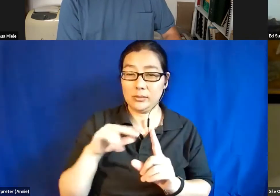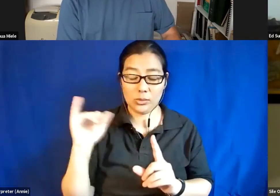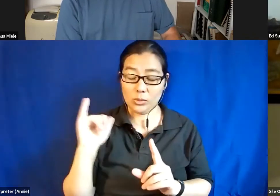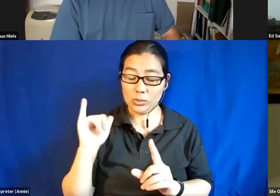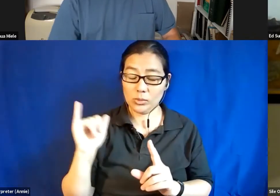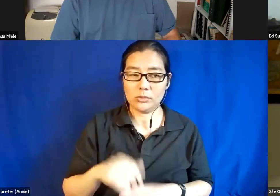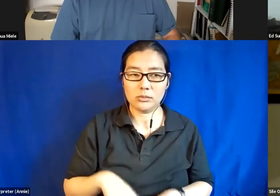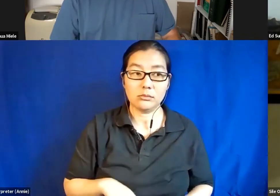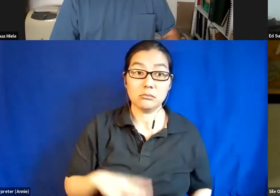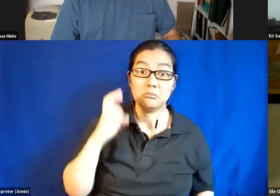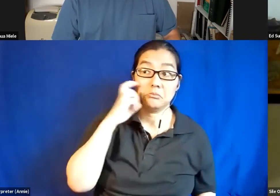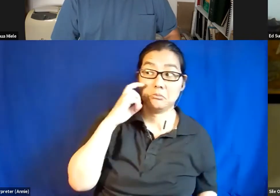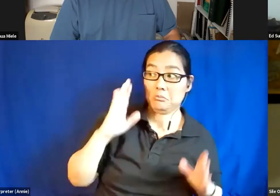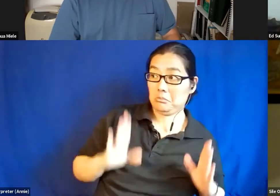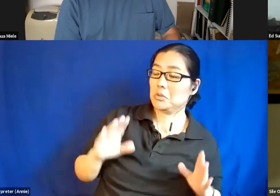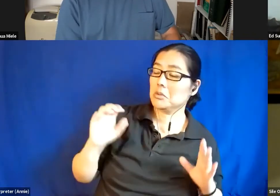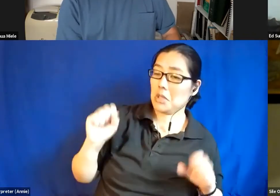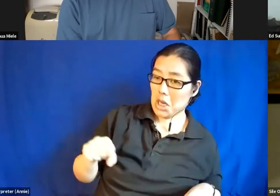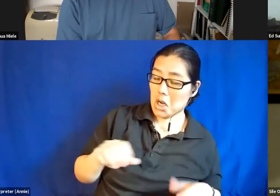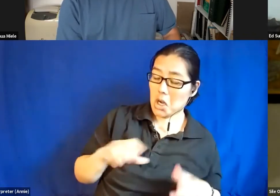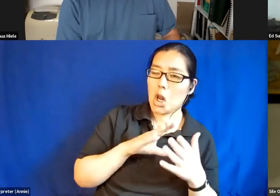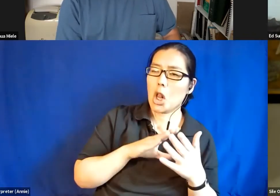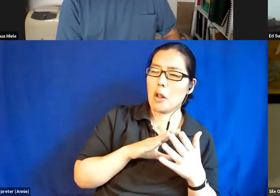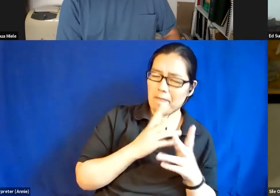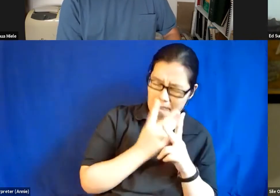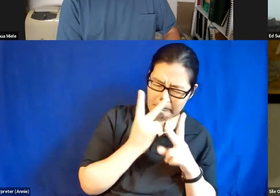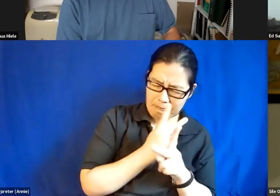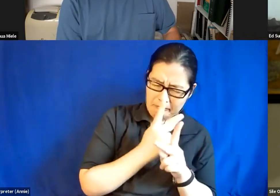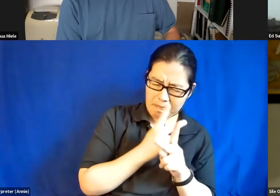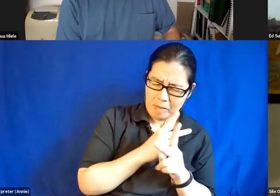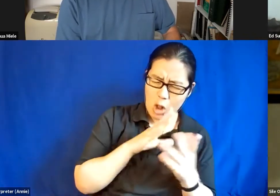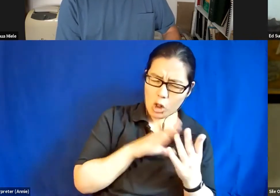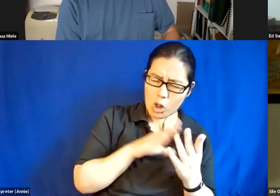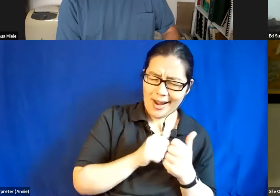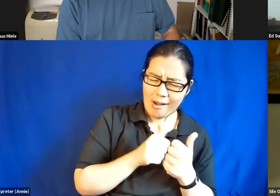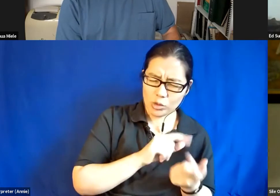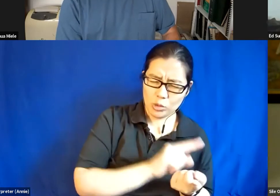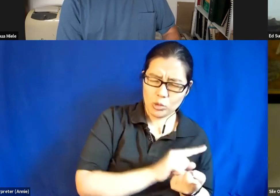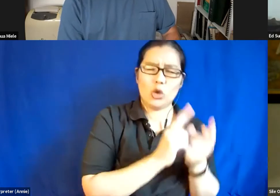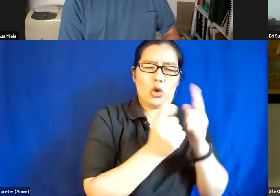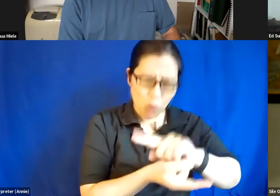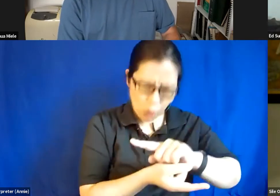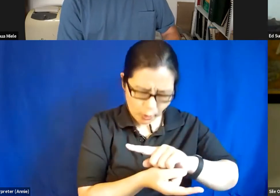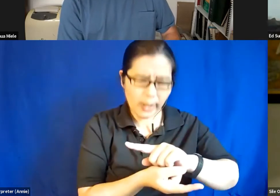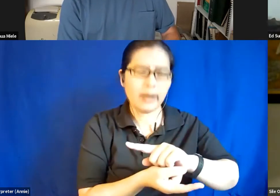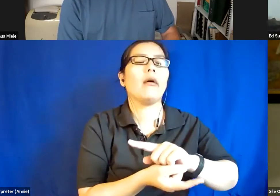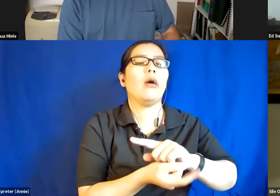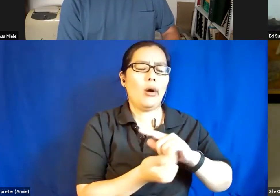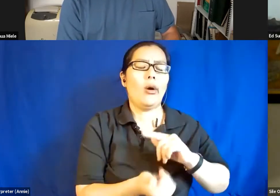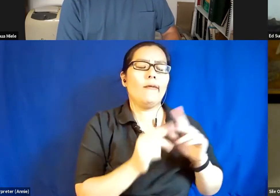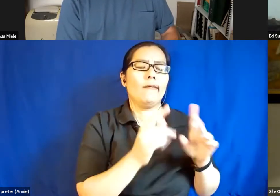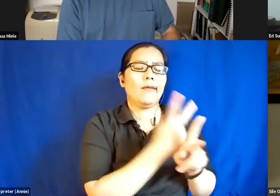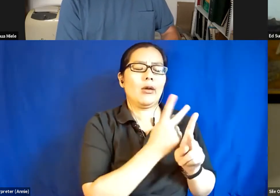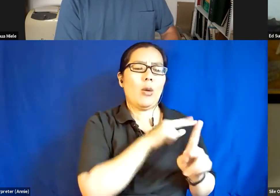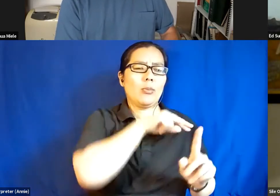person can learn to interpret perspective from a line drawing, a tactile line drawing it certainly doesn't come naturally.